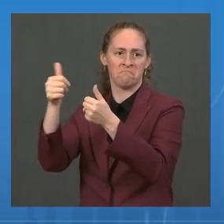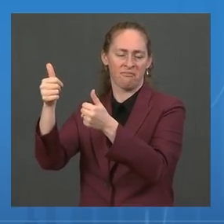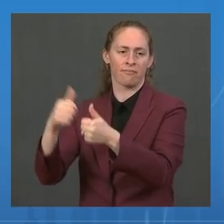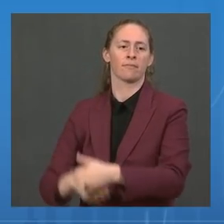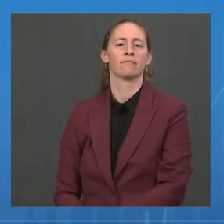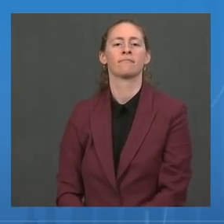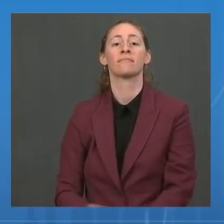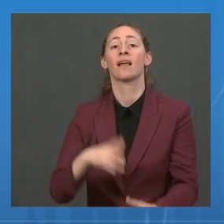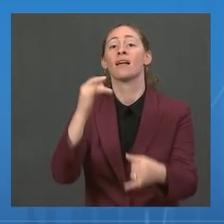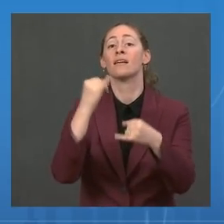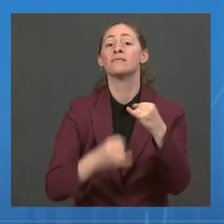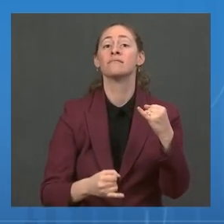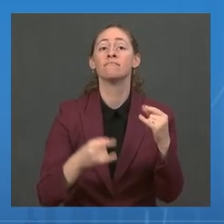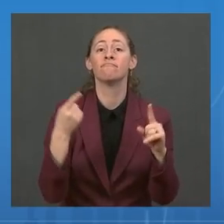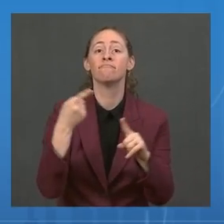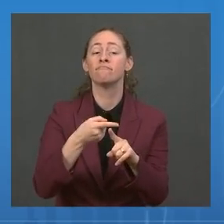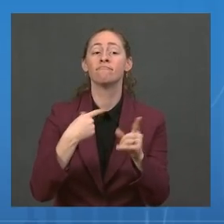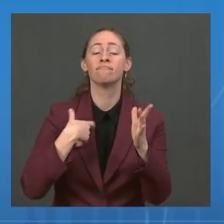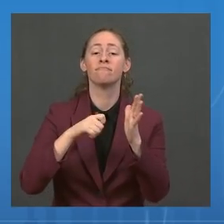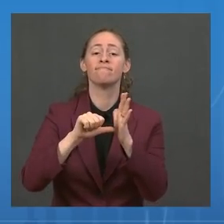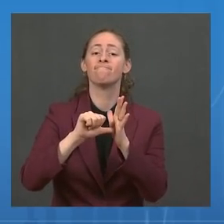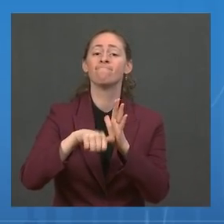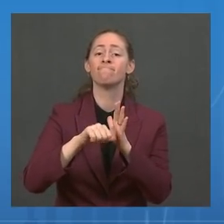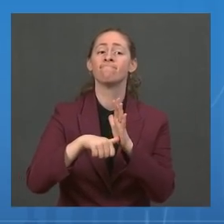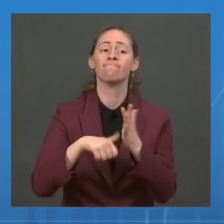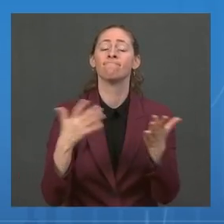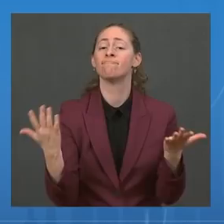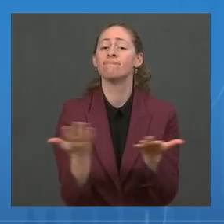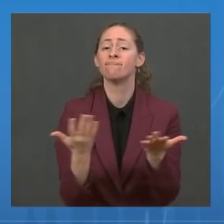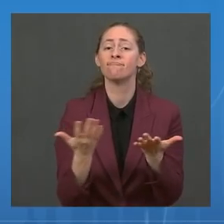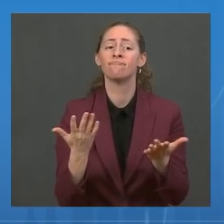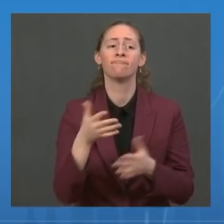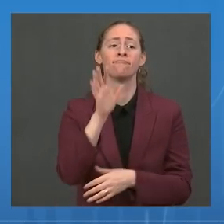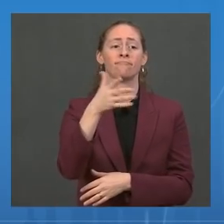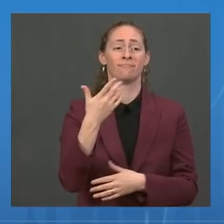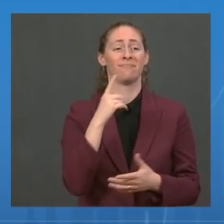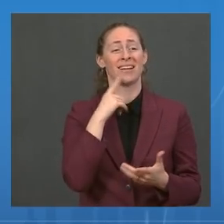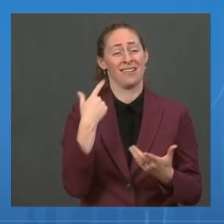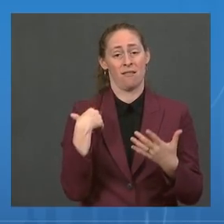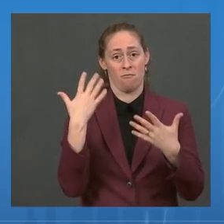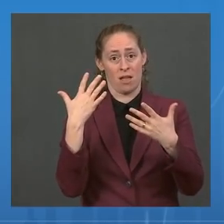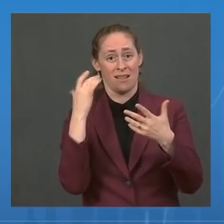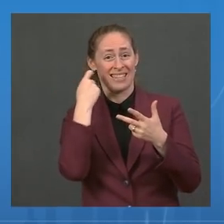So, therefore, the conclusion from the three concise messages